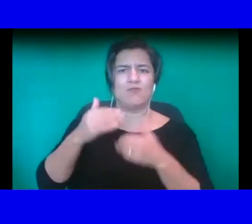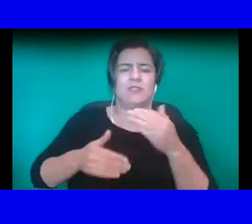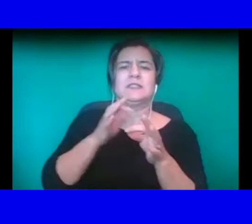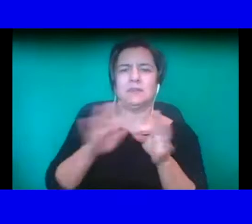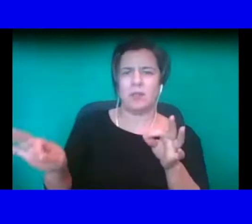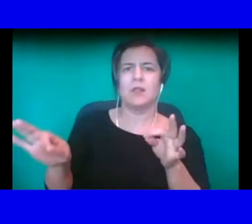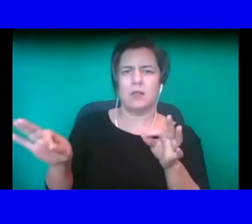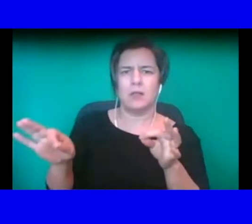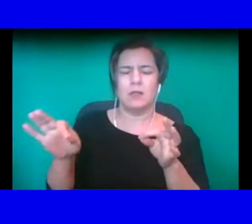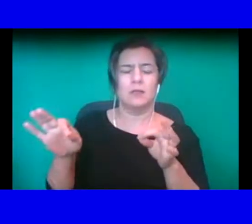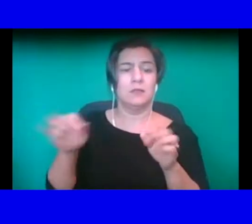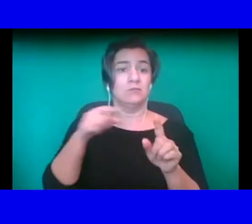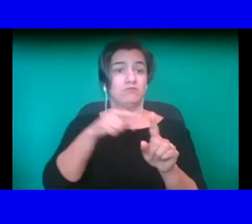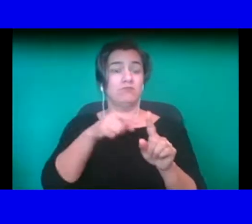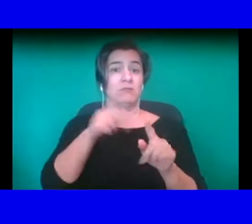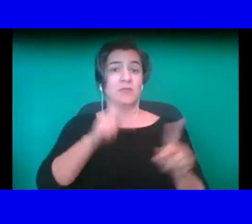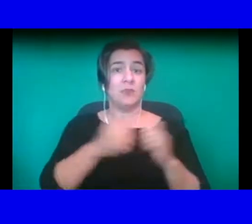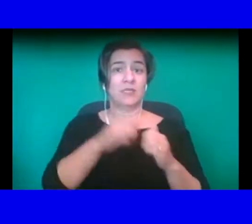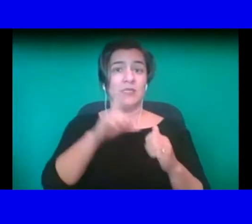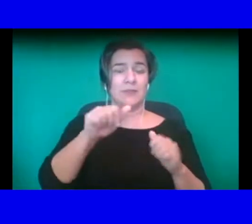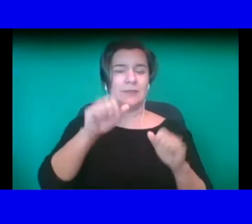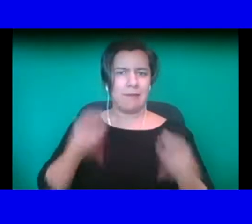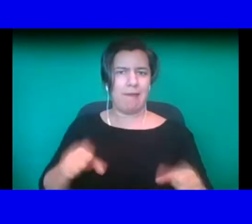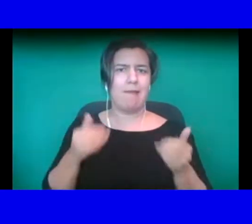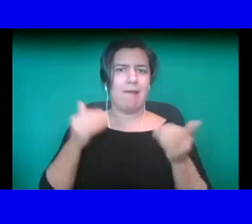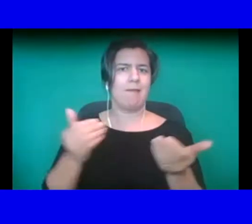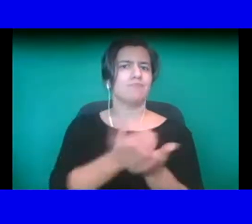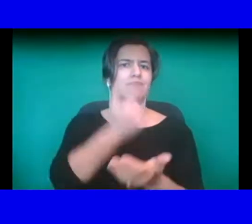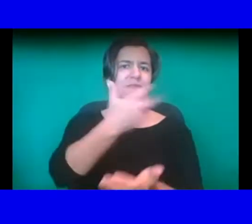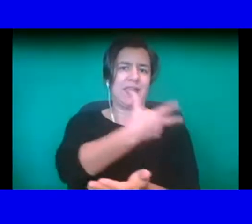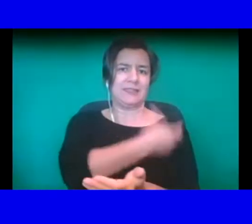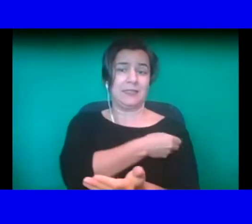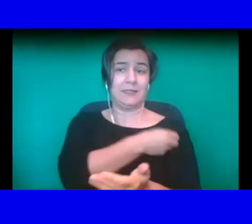with disabilities to get vaccinated once that March 15th date comes around.